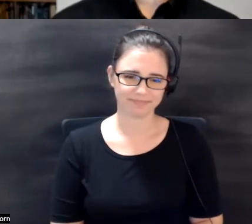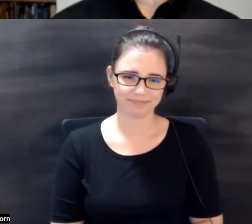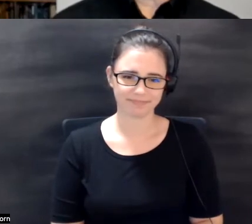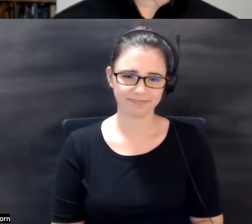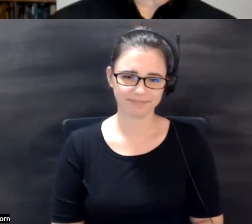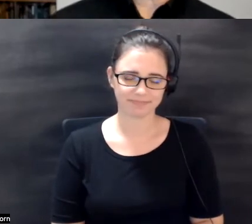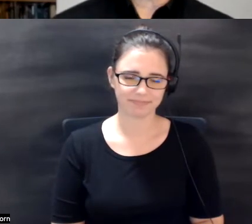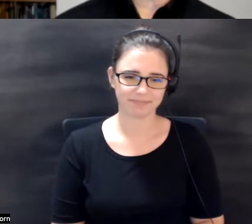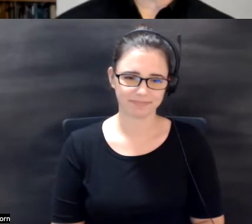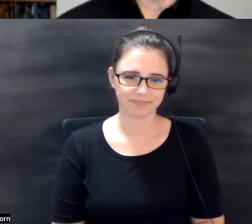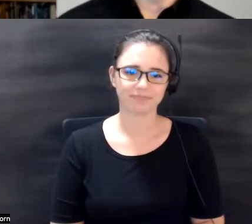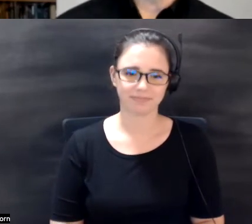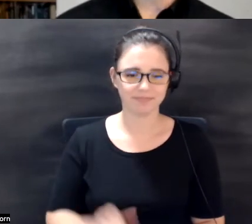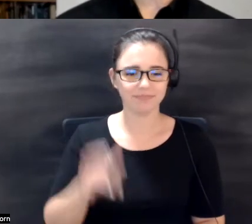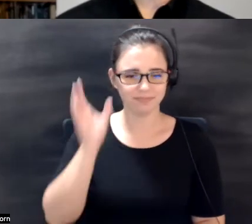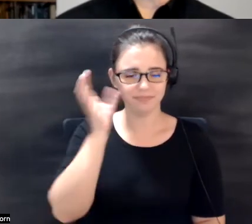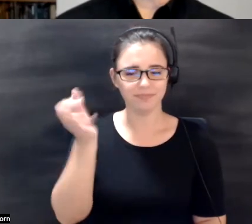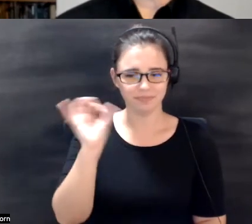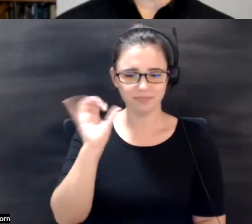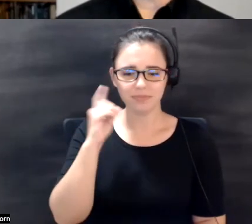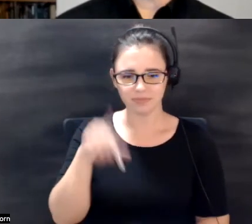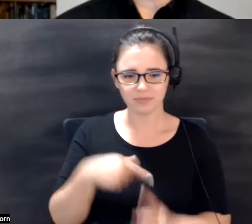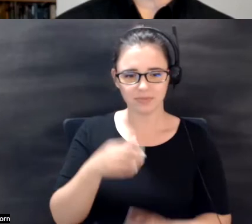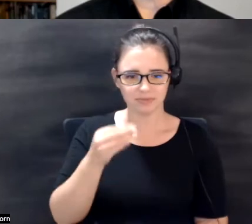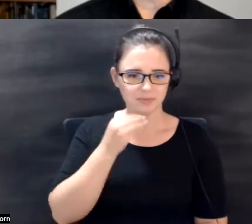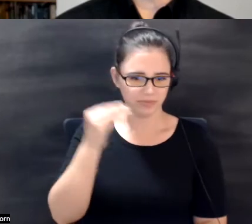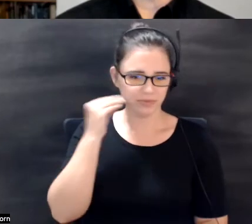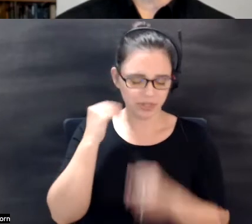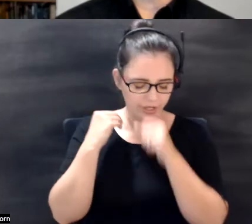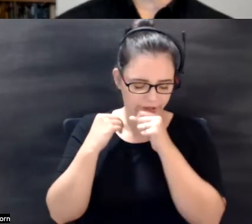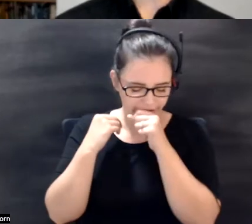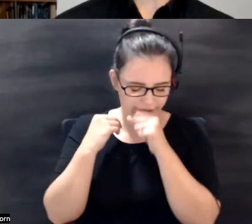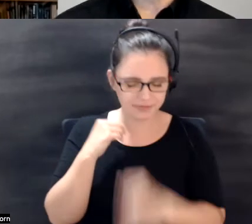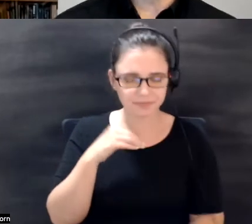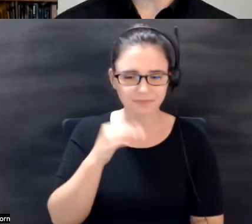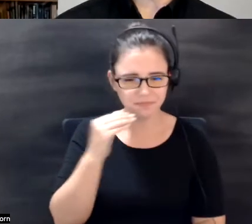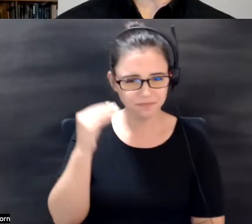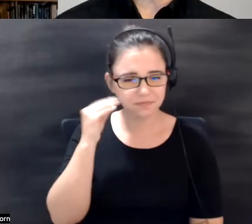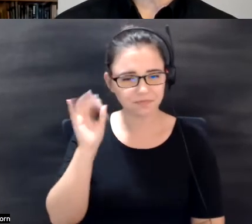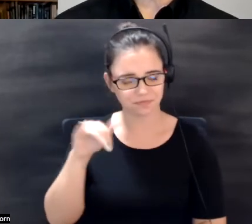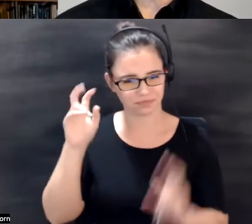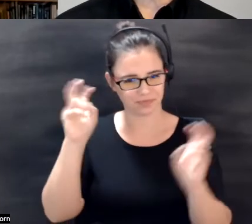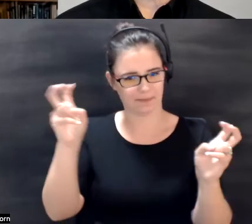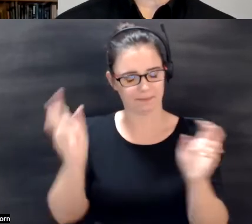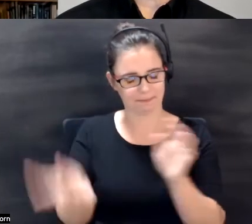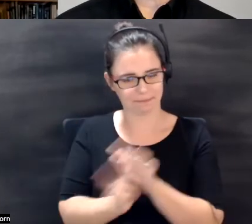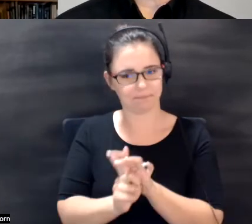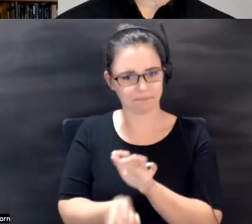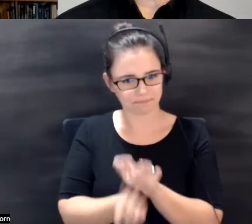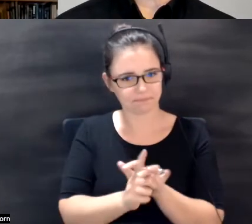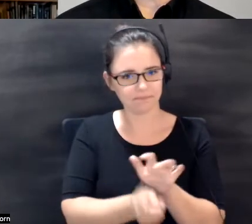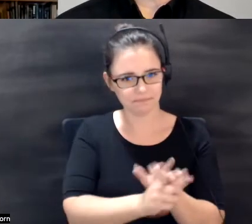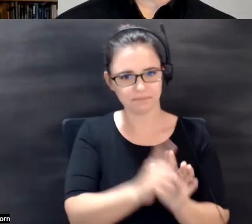and then the idea of home, I think,is a theme that comes up for,for me, well,